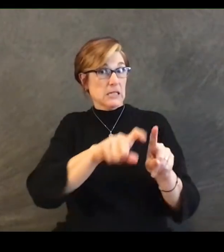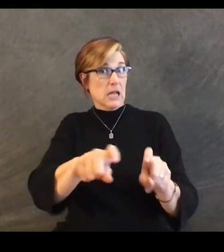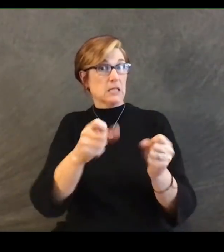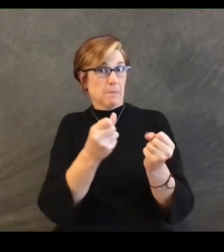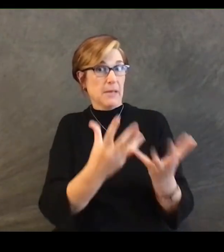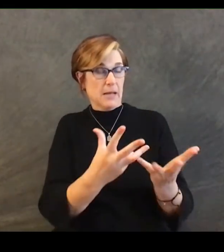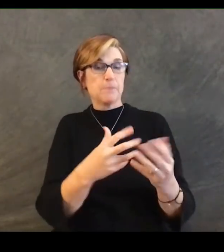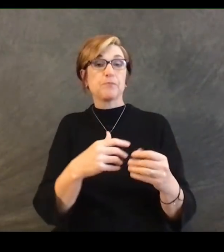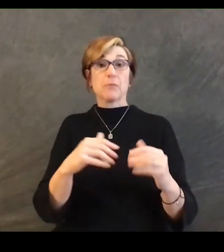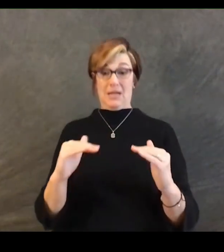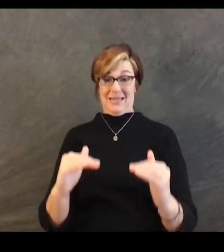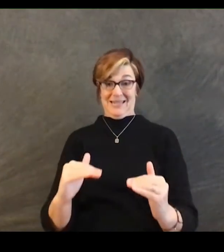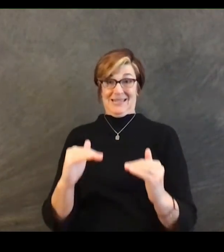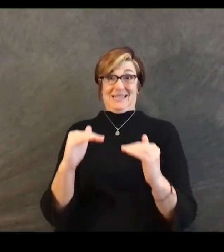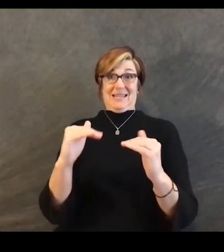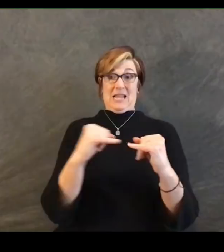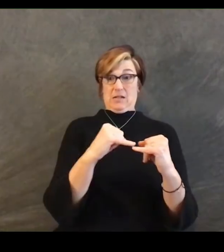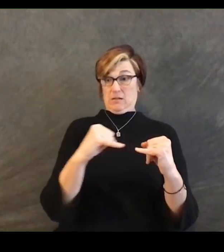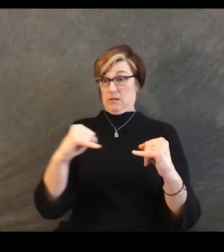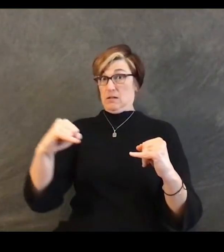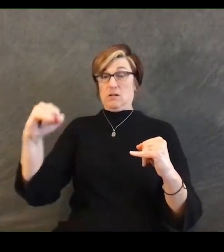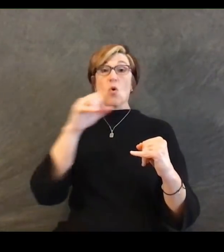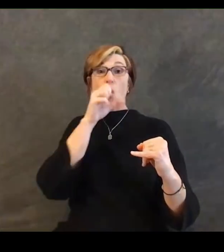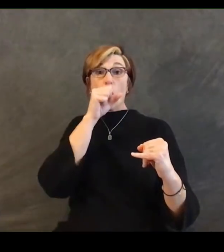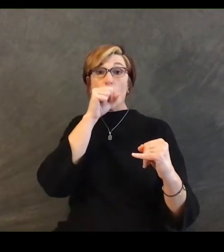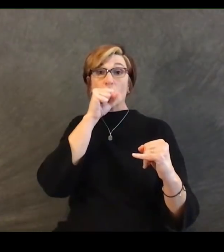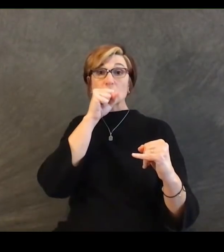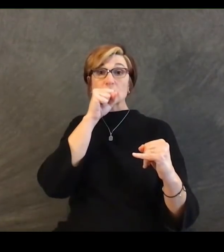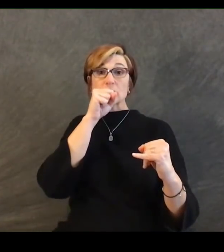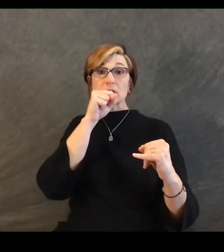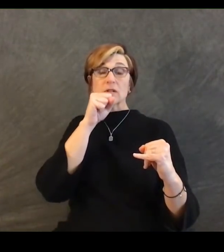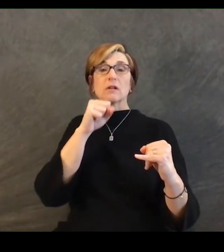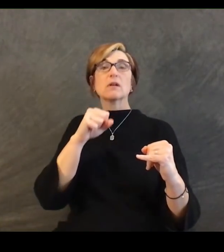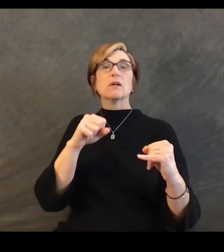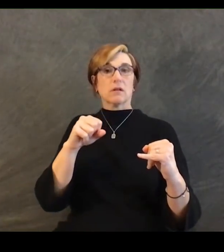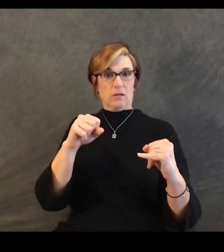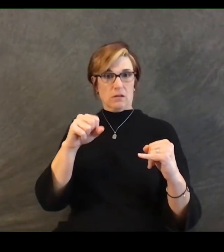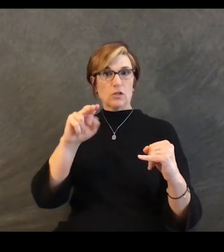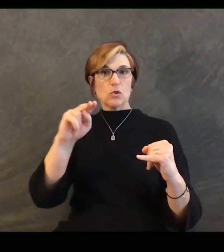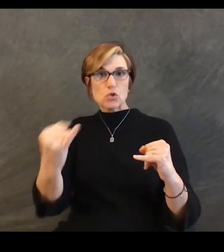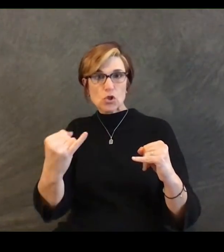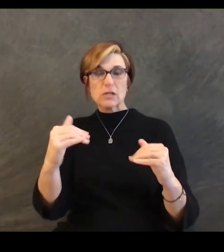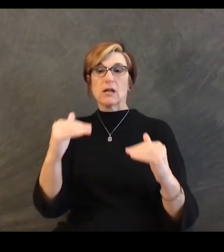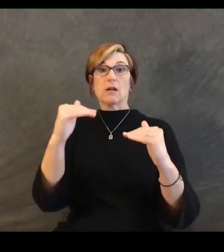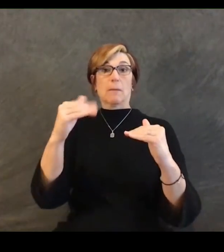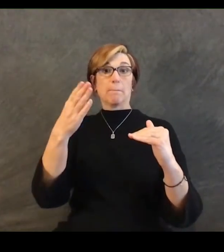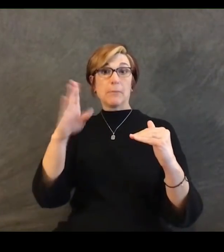Connecticut the orange line is New Jersey the blue line is New York the